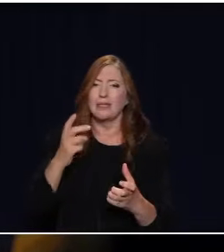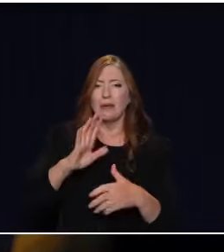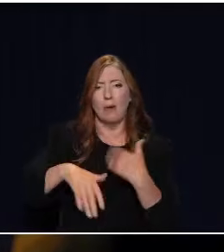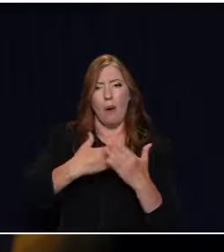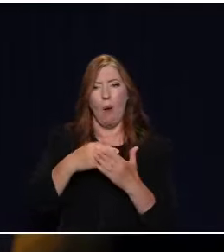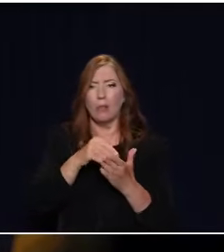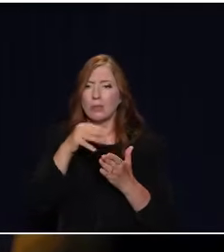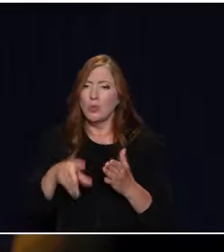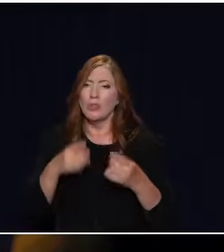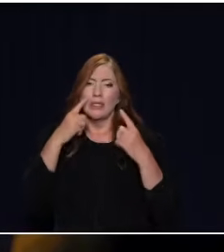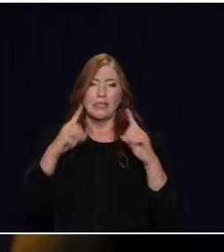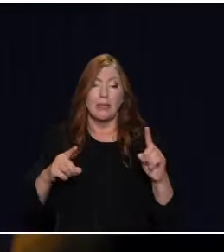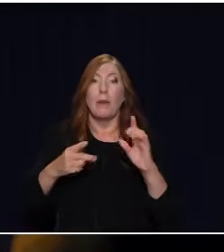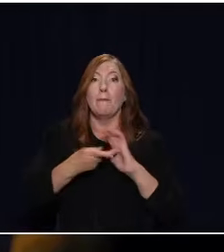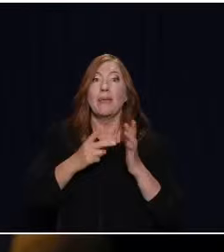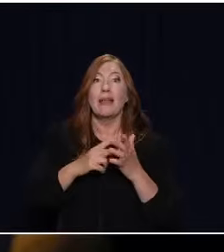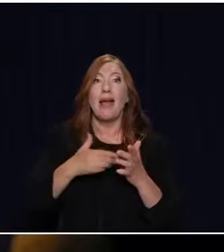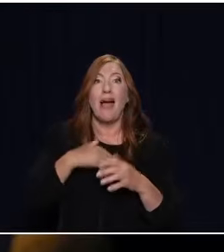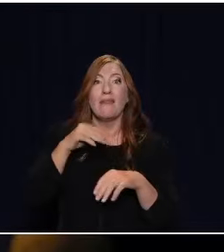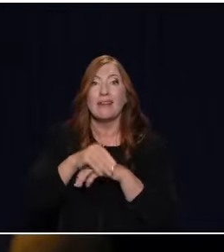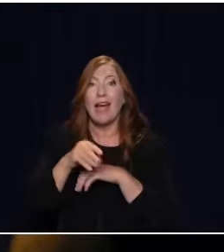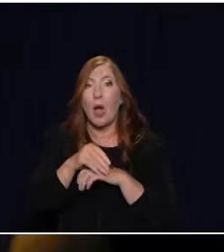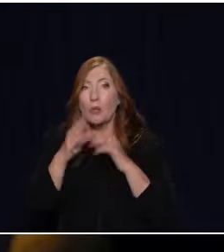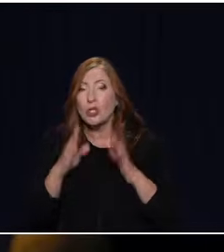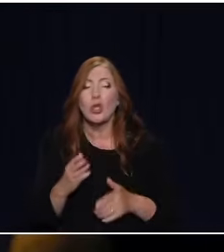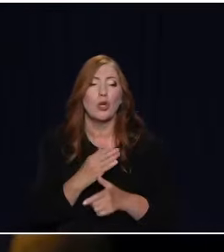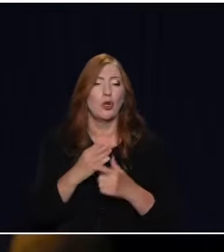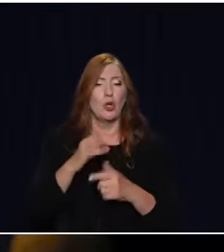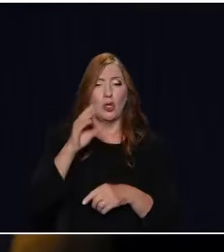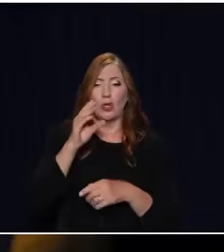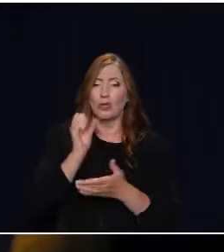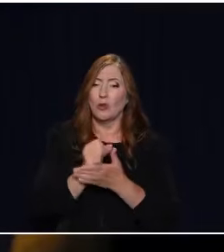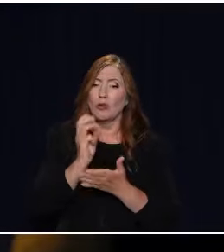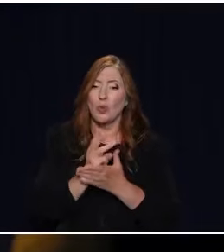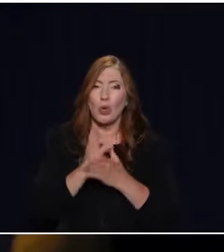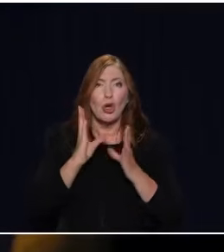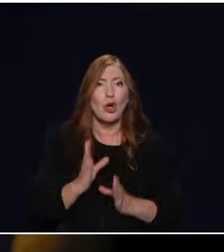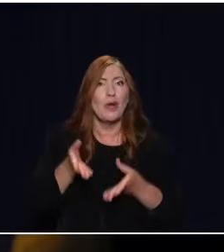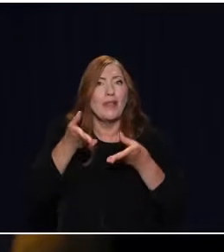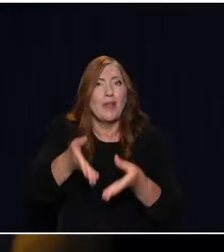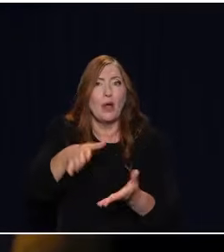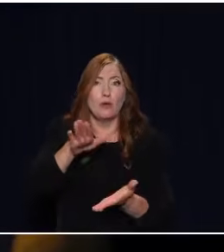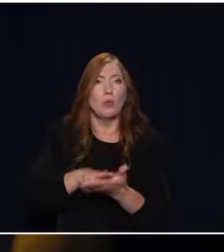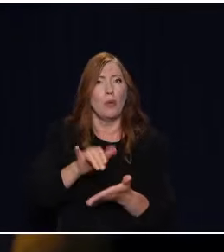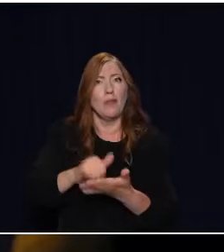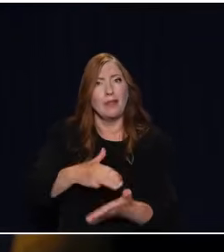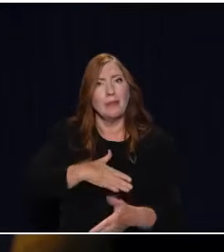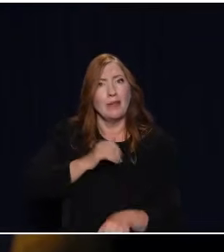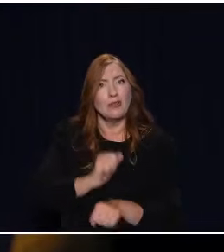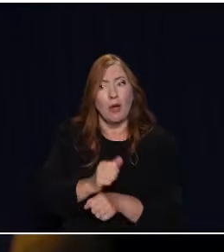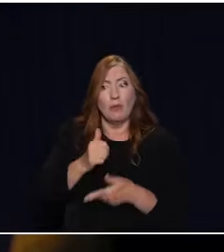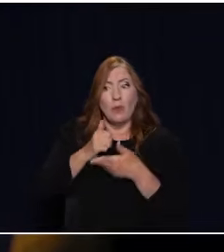AT THE END OF THE DAY, I WANT TO SEE ALL STUDENTS SUCCEED.